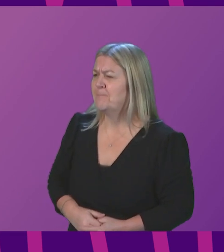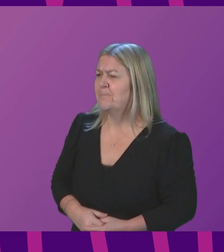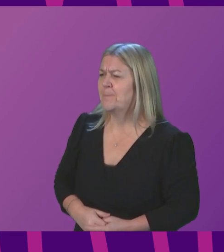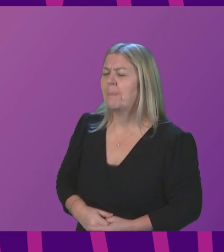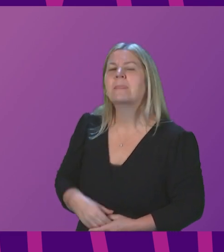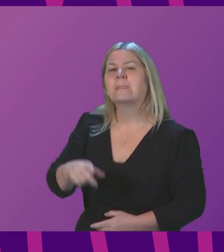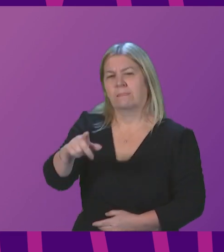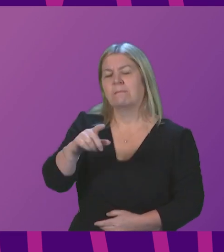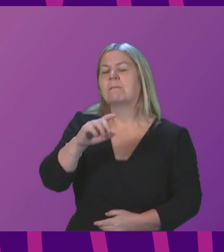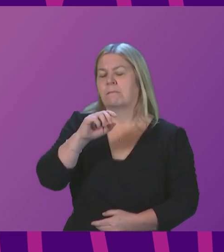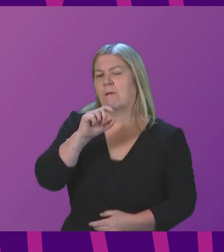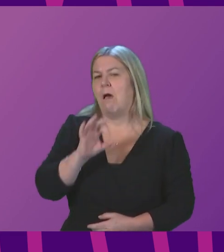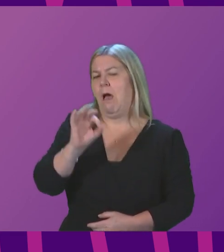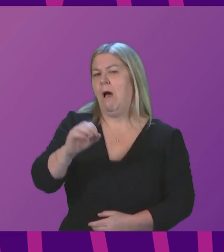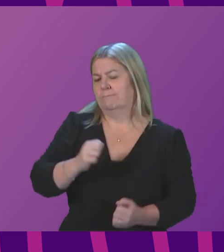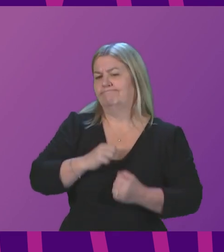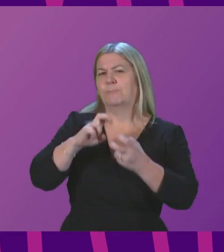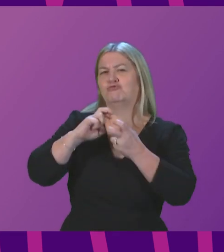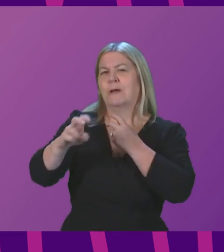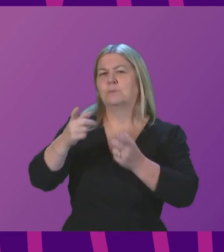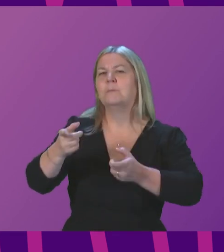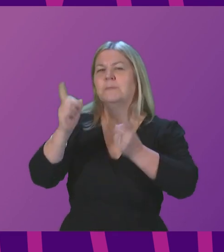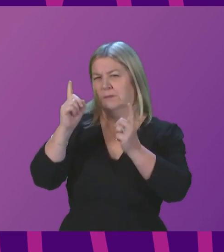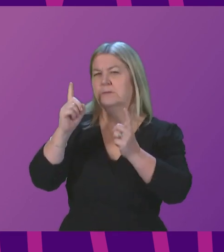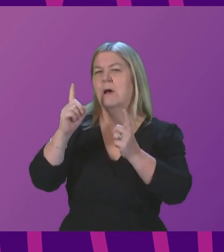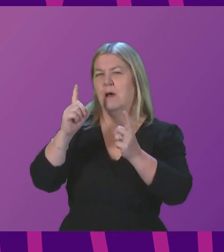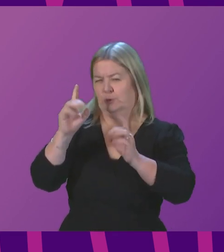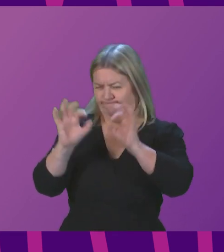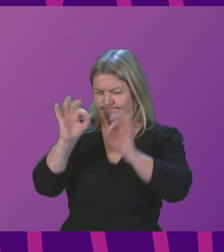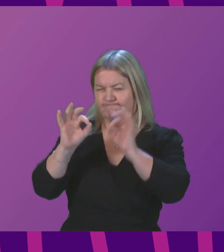to Liam Kerr with a full update on the timing and costs that are associated with the Haudagain